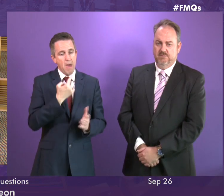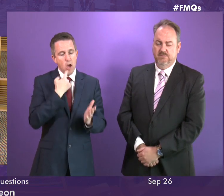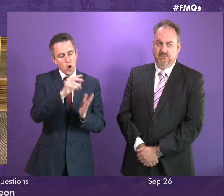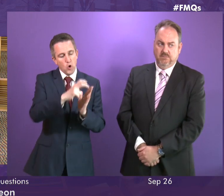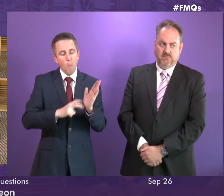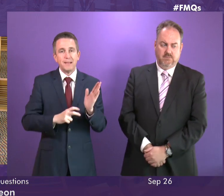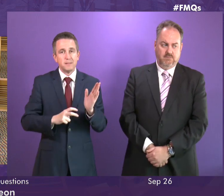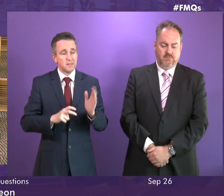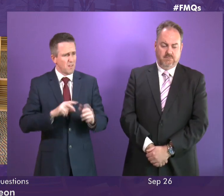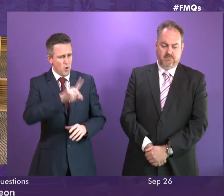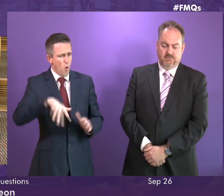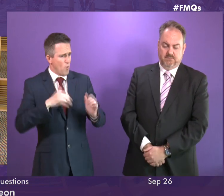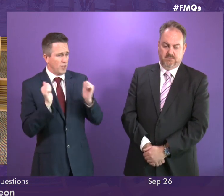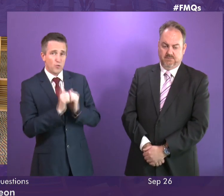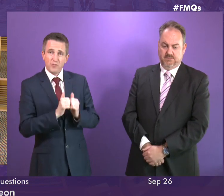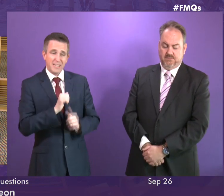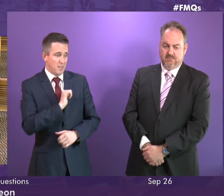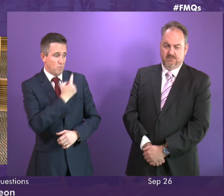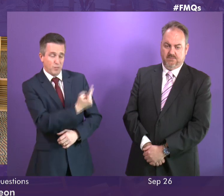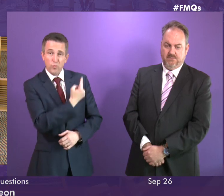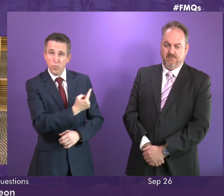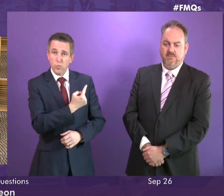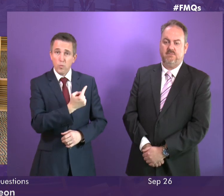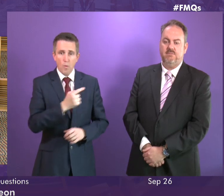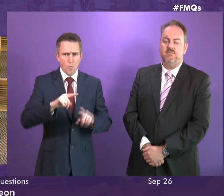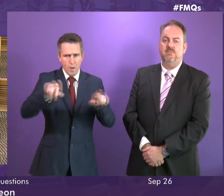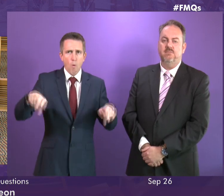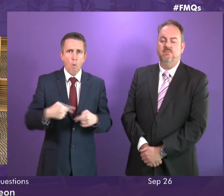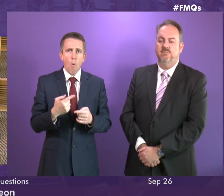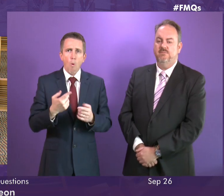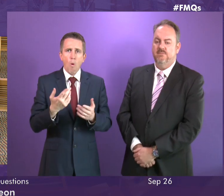I hope that everyone would agree with the statement. We would all readily acknowledge